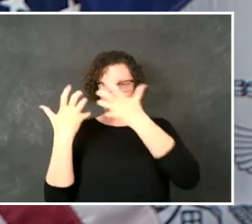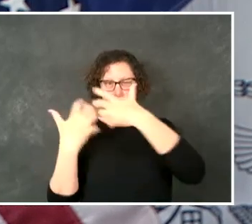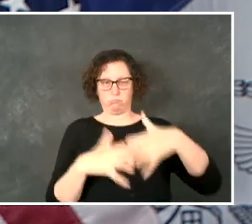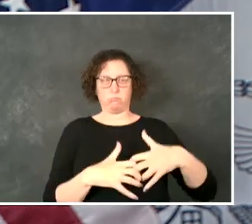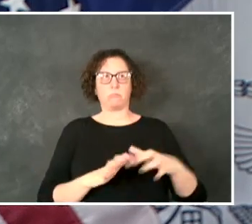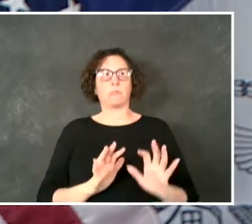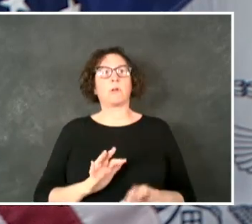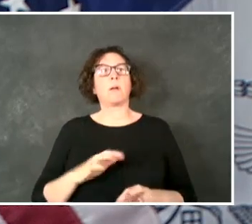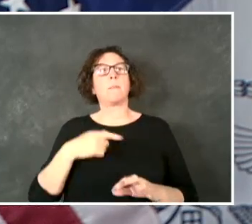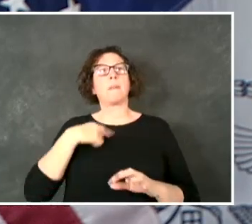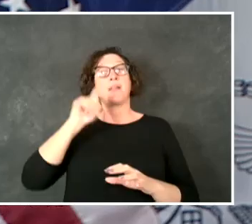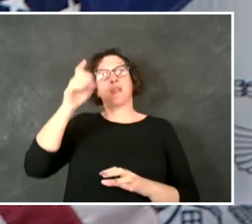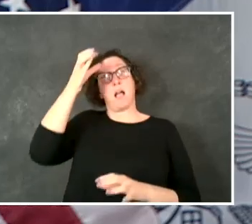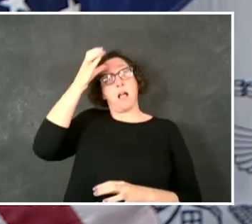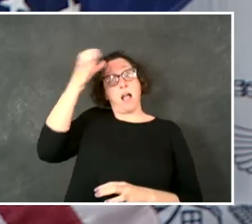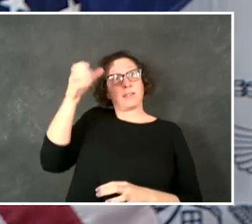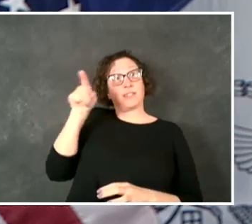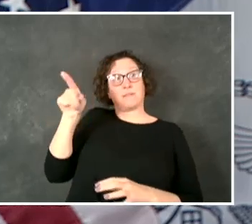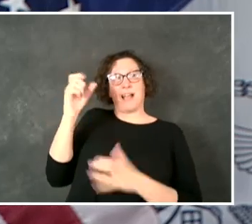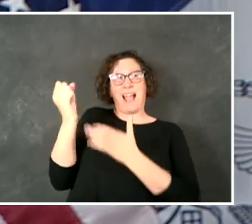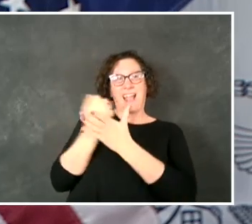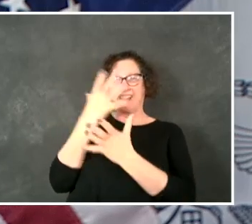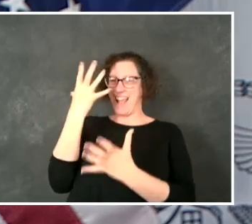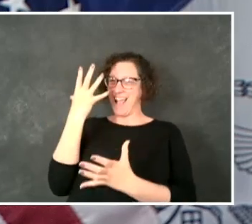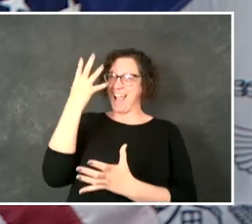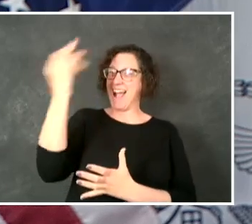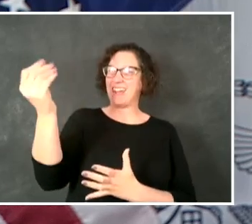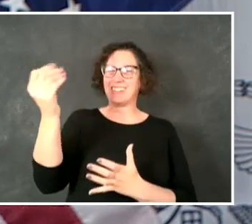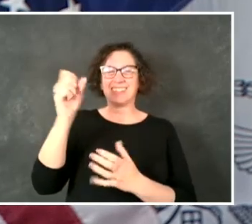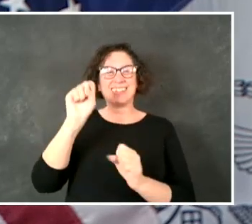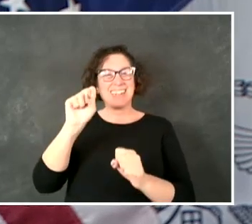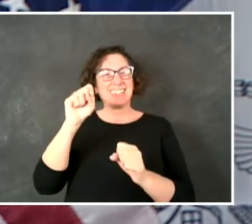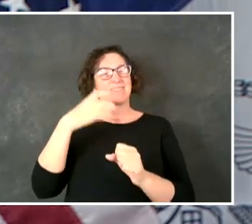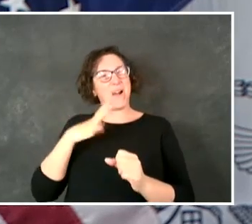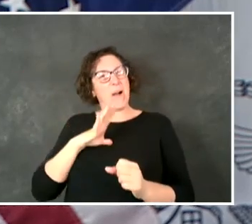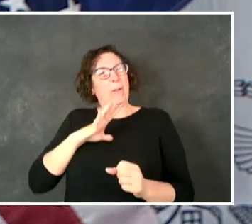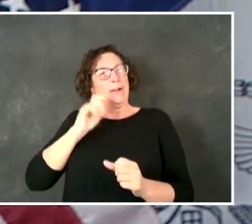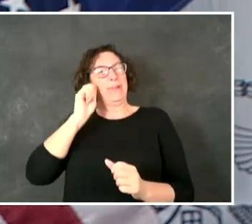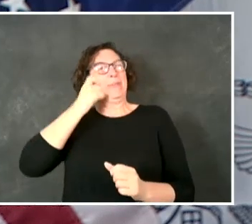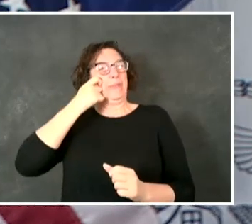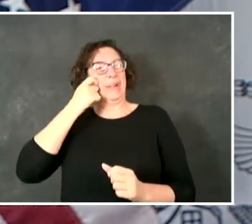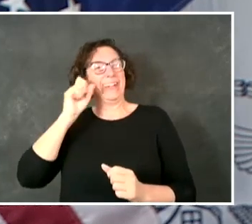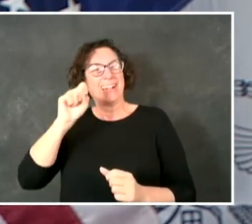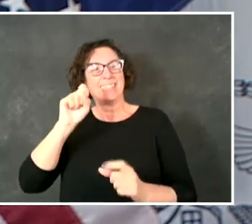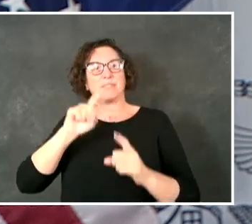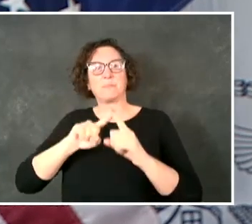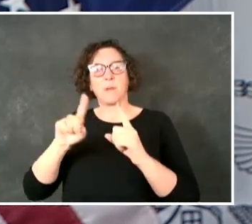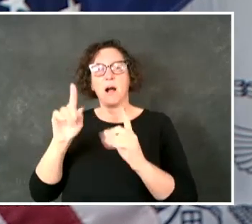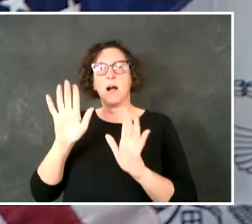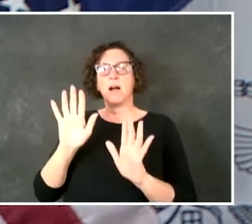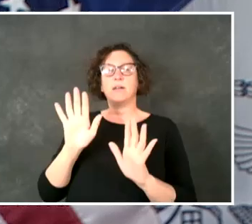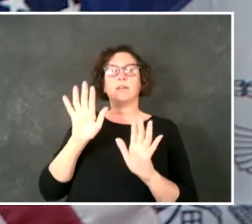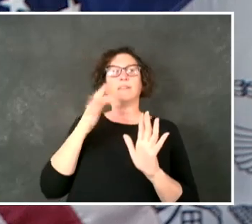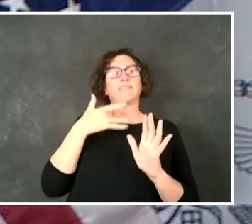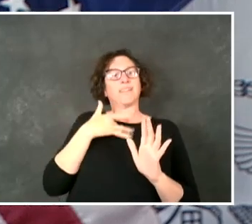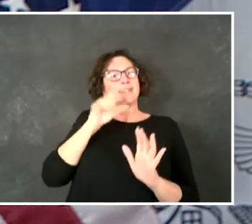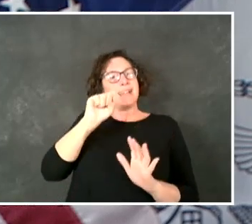BE OUTDOORS, YOU STILL HAVE TO HAVE PRECAUTIONS THOHTUG THROU GH AND ACTED ON BUT THERE'S SOMETHING